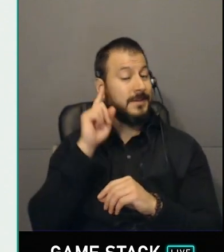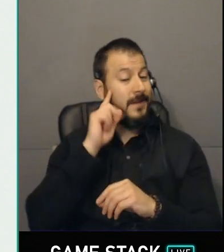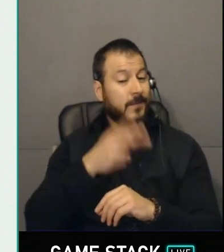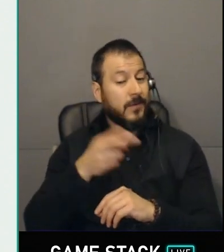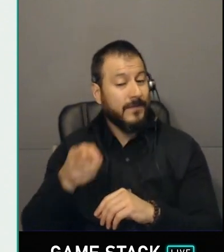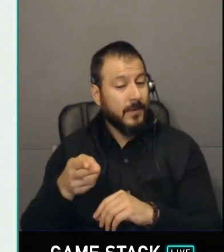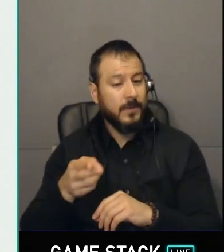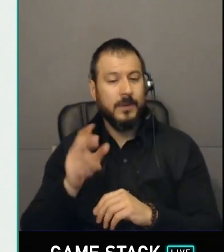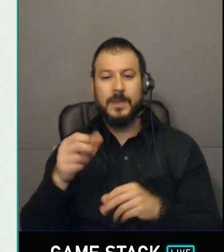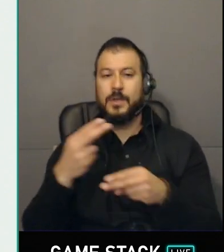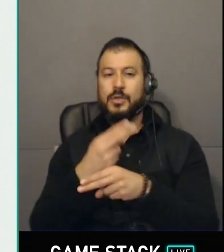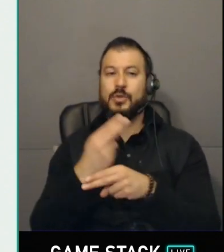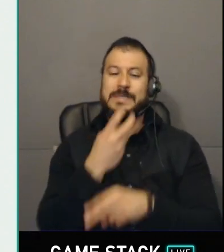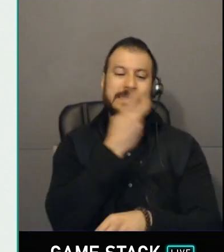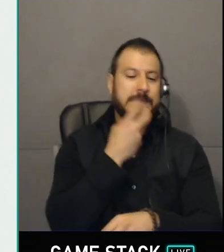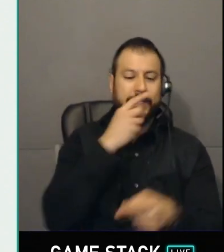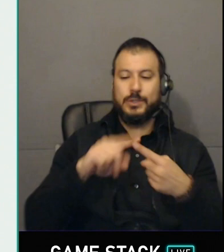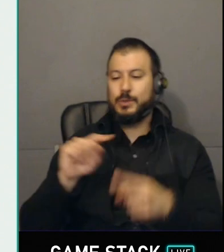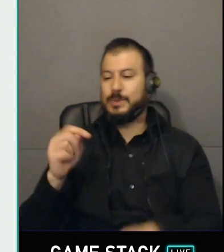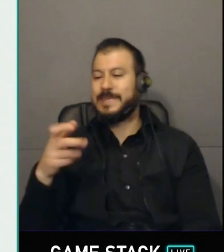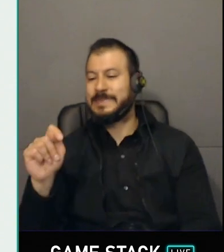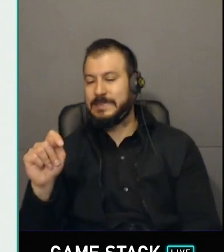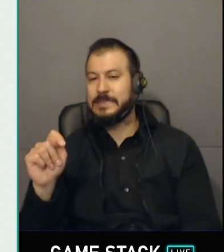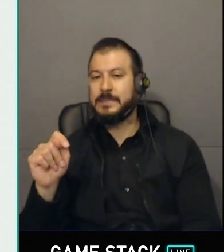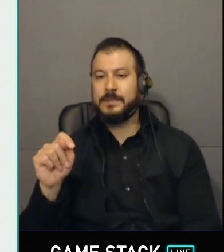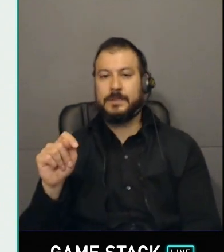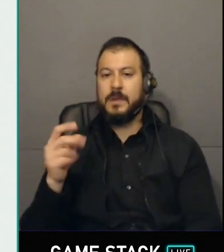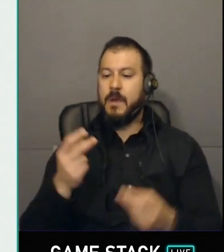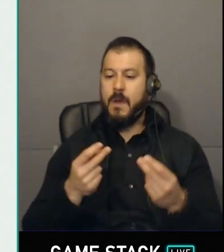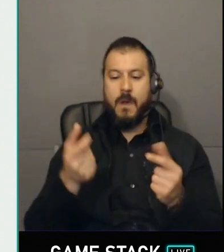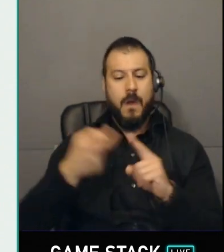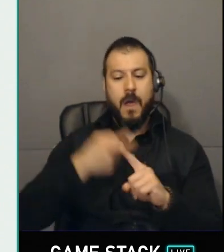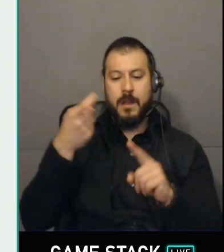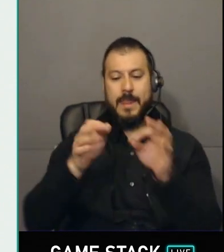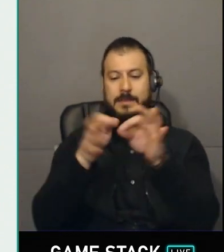you can use speech to text to do automatic subtitling,